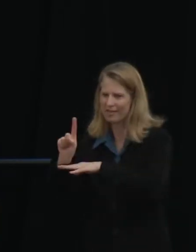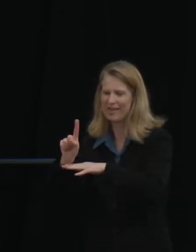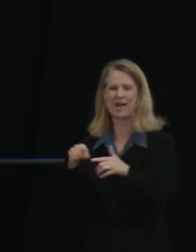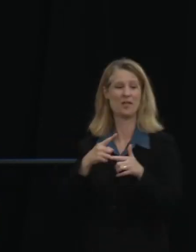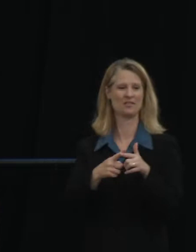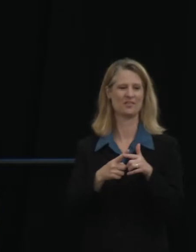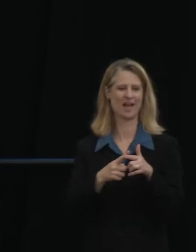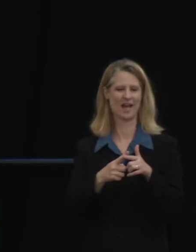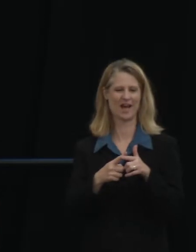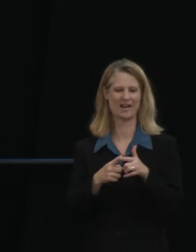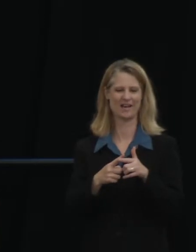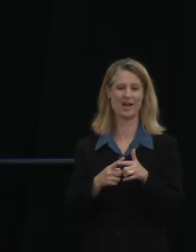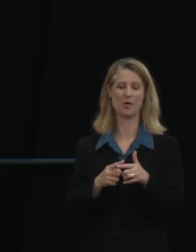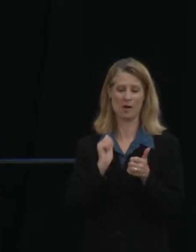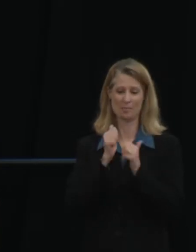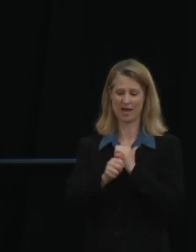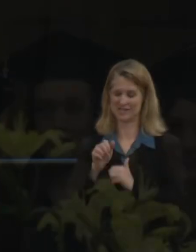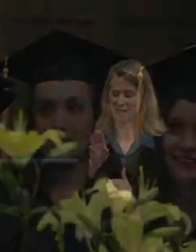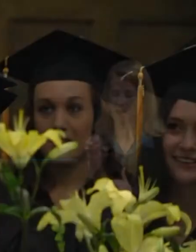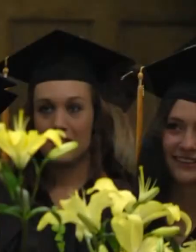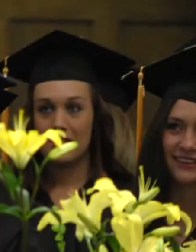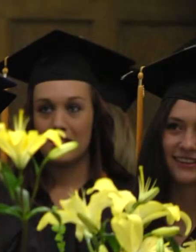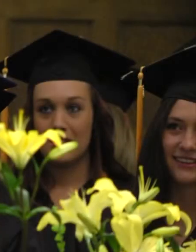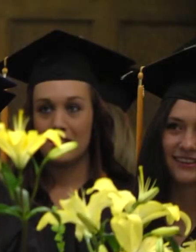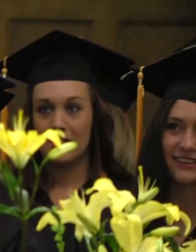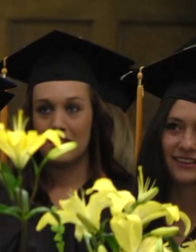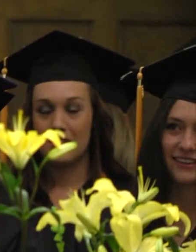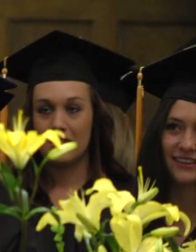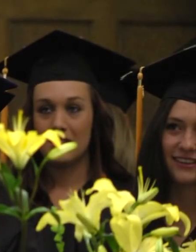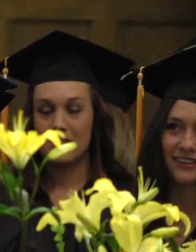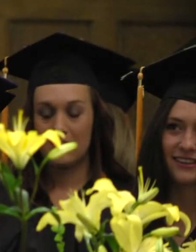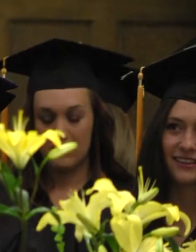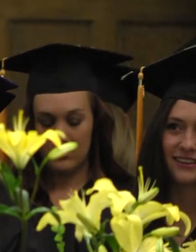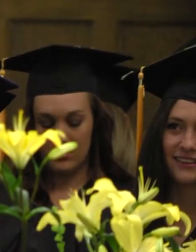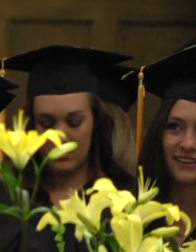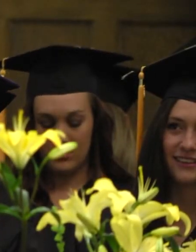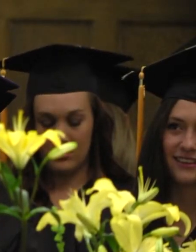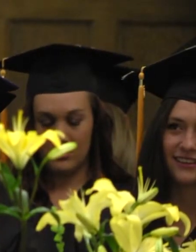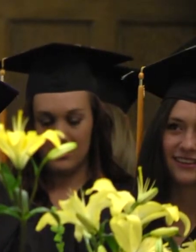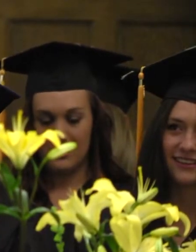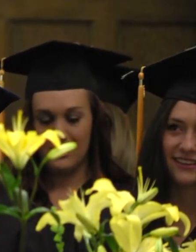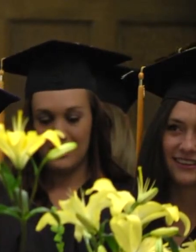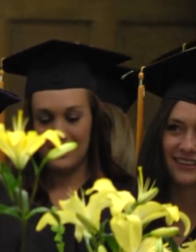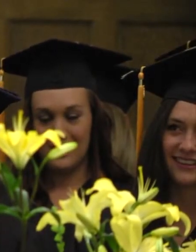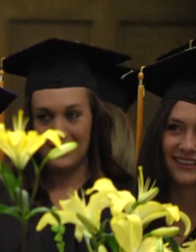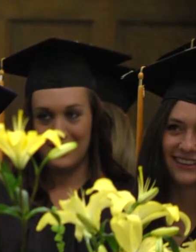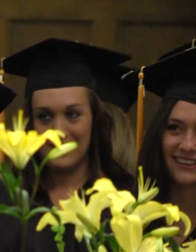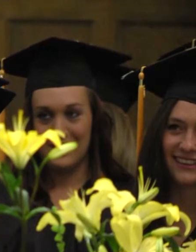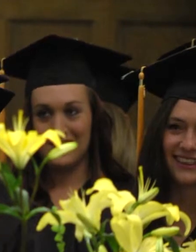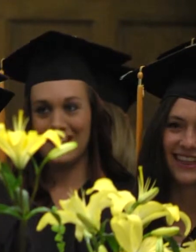and pass our boards, we will be nurses. And as long as we can manage stay out of prison, no one can take it away from us.